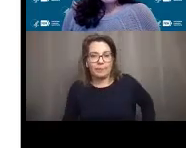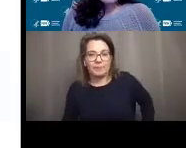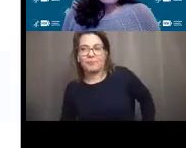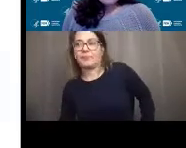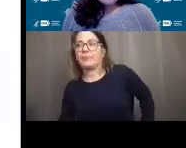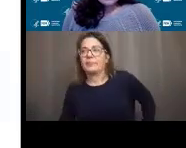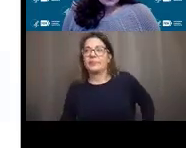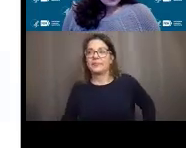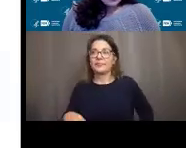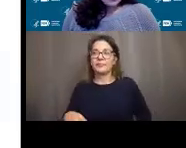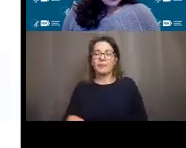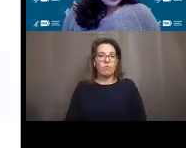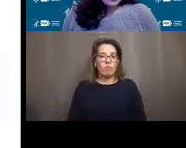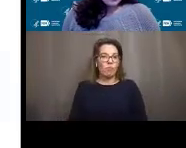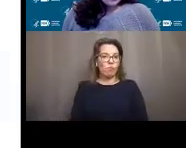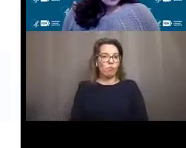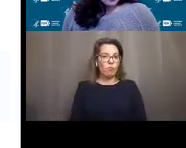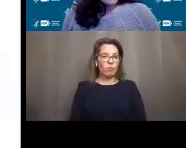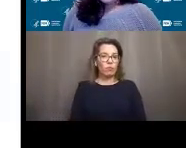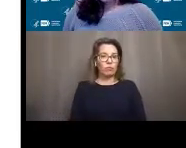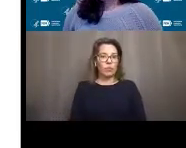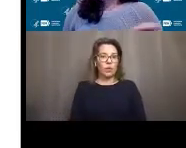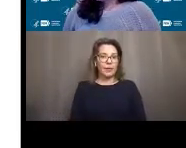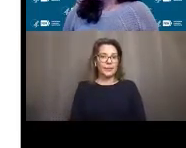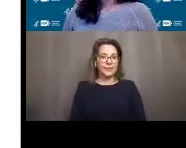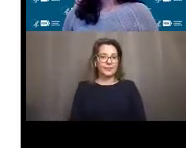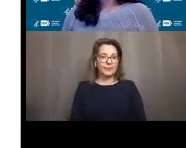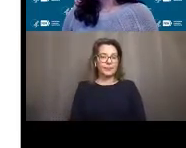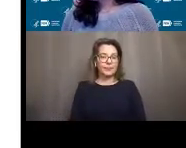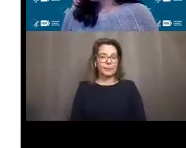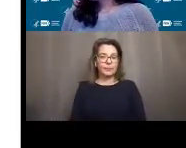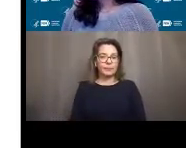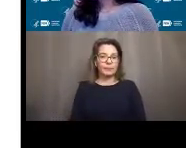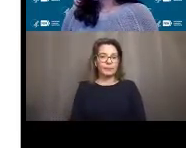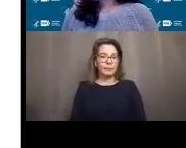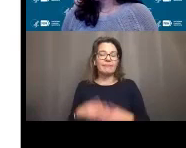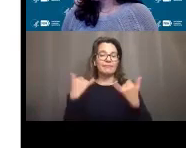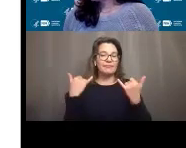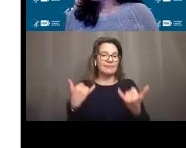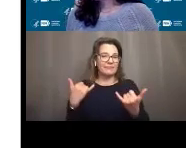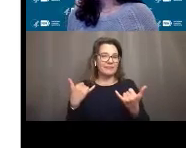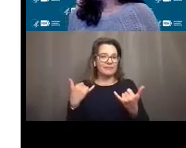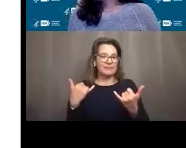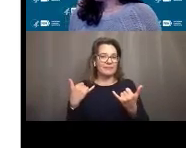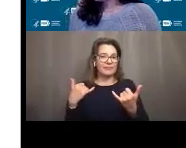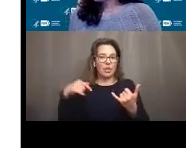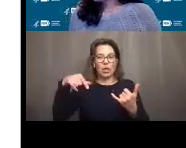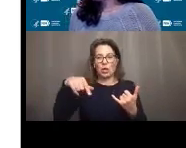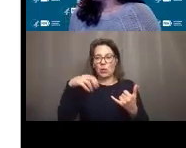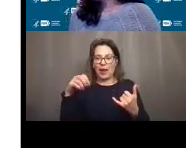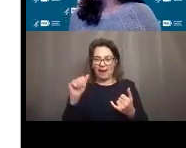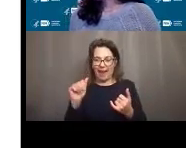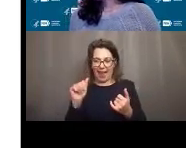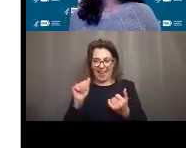Of course, the underlying logic must be compelling, and so it's a really great program,